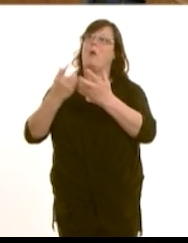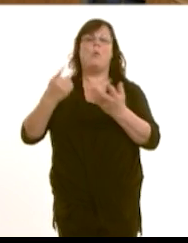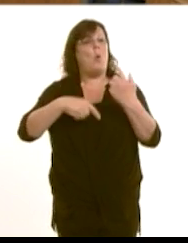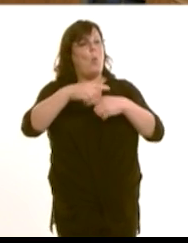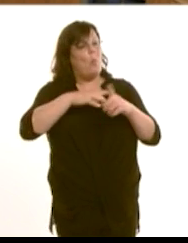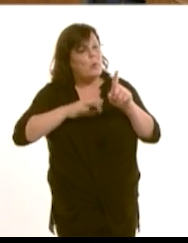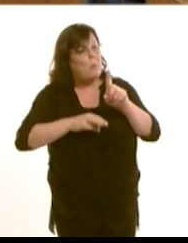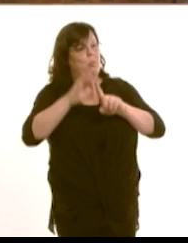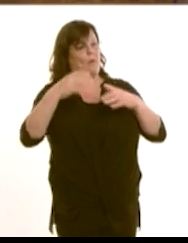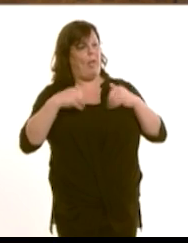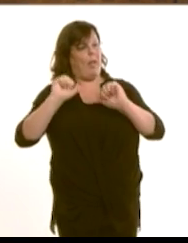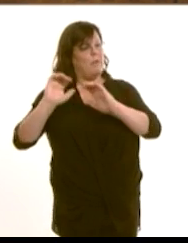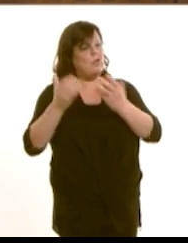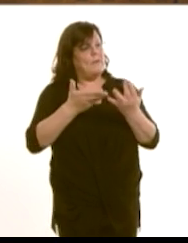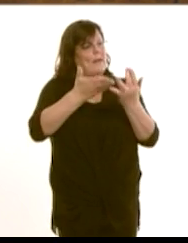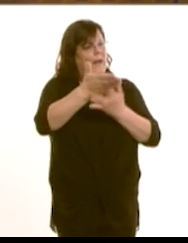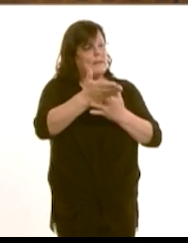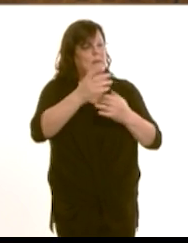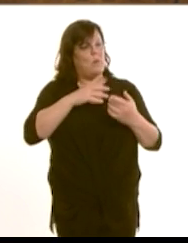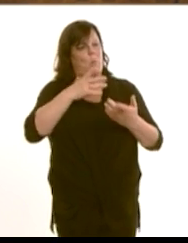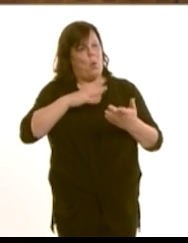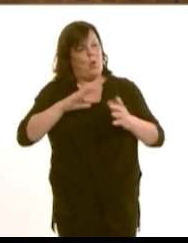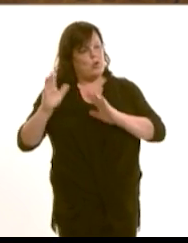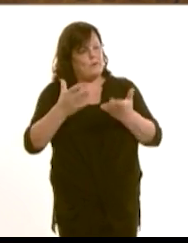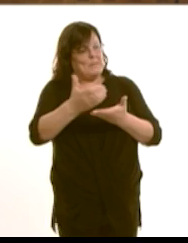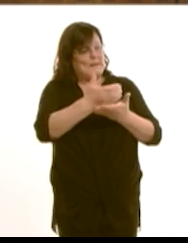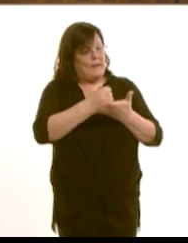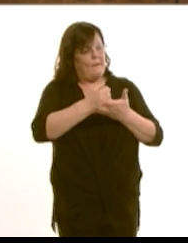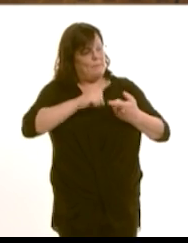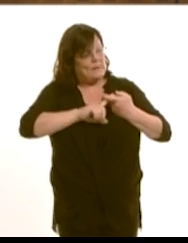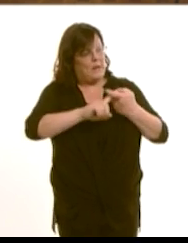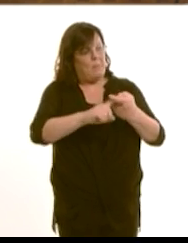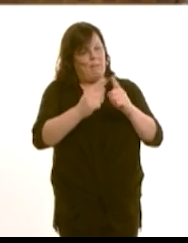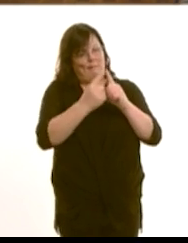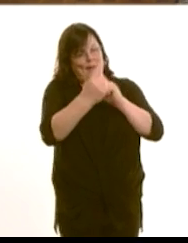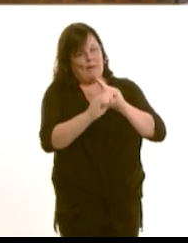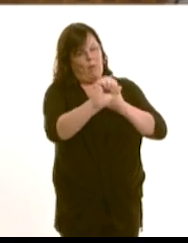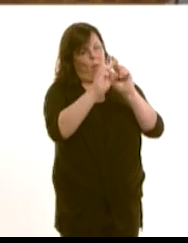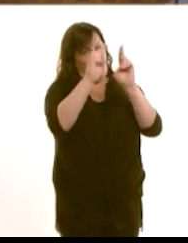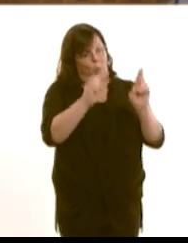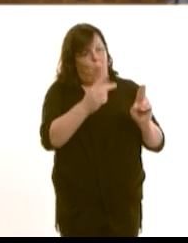to healthcare services that are safe and sustainable and as close to peopleís homes as possible. Russell George: Thank you.